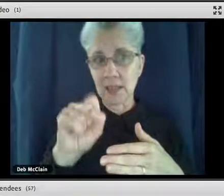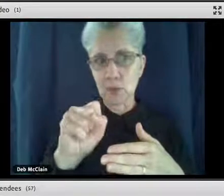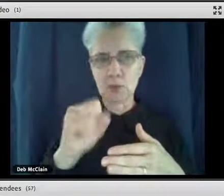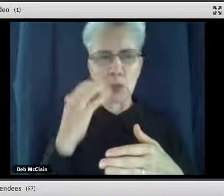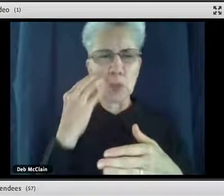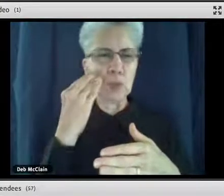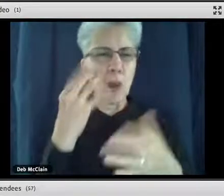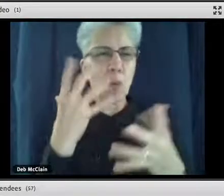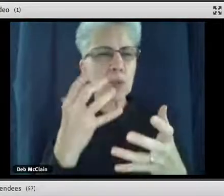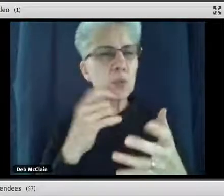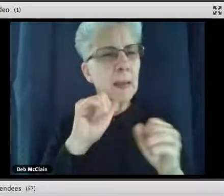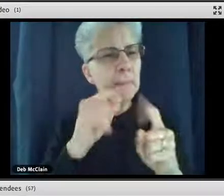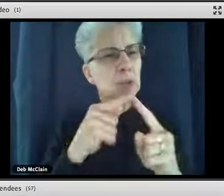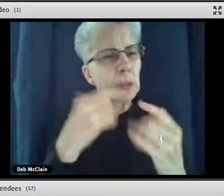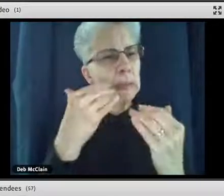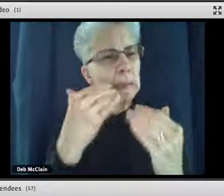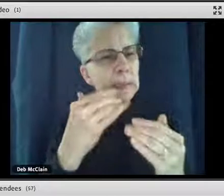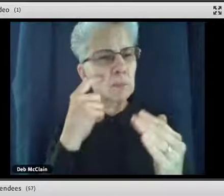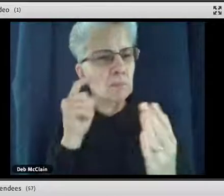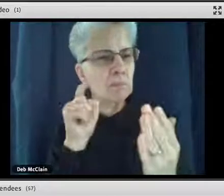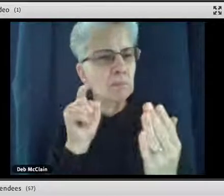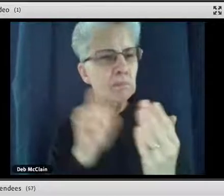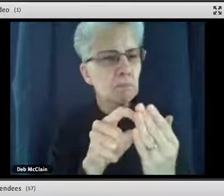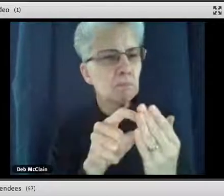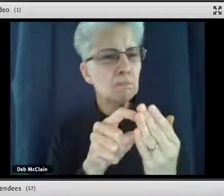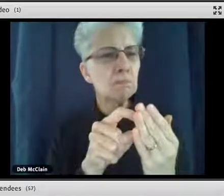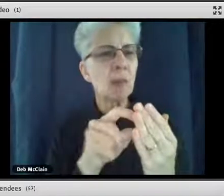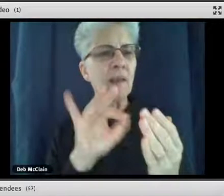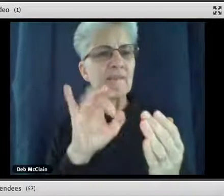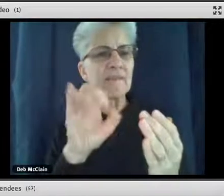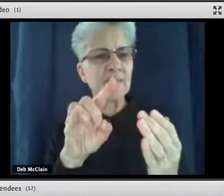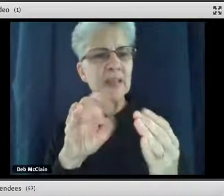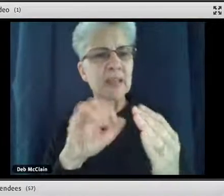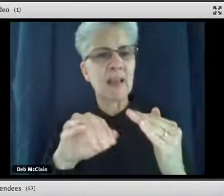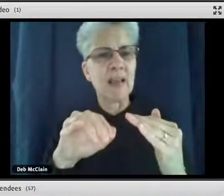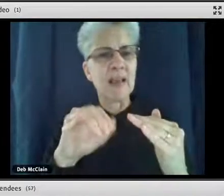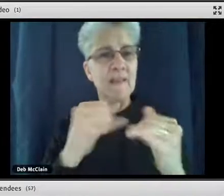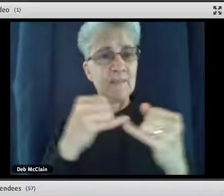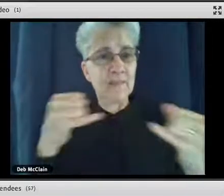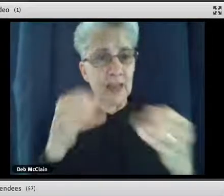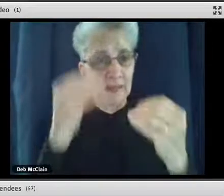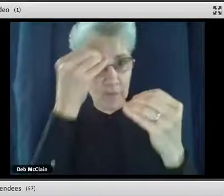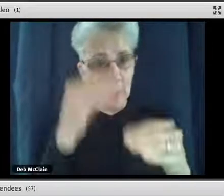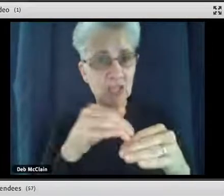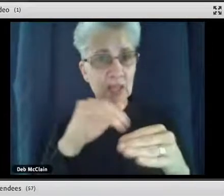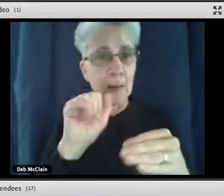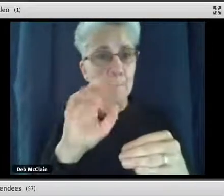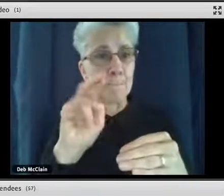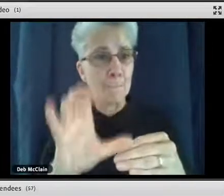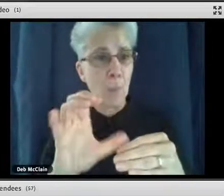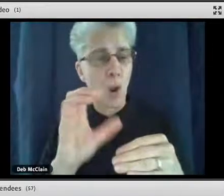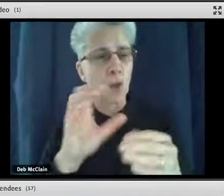So I want you to be able to at least identify the fixed field information in a MARC record. Once again, I'm making the assumption